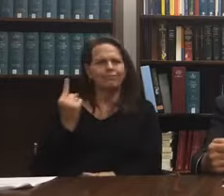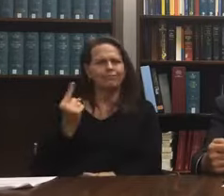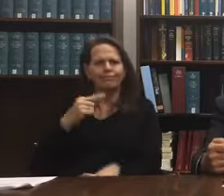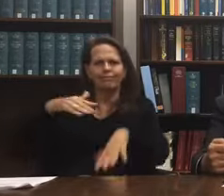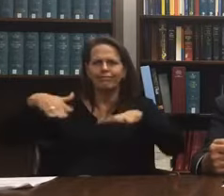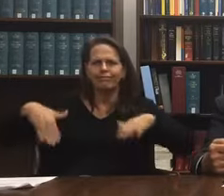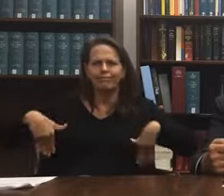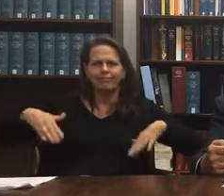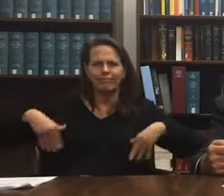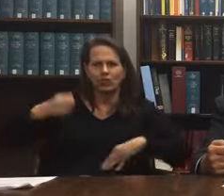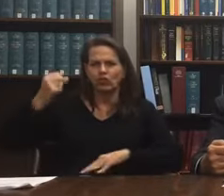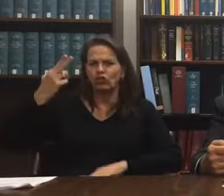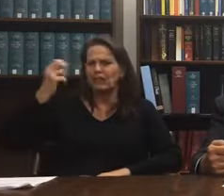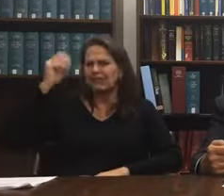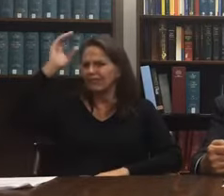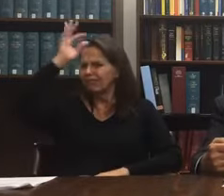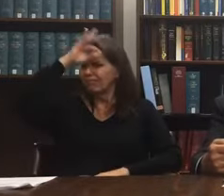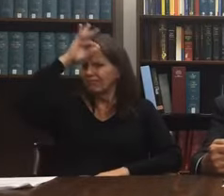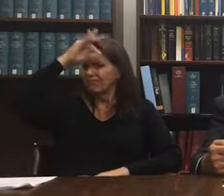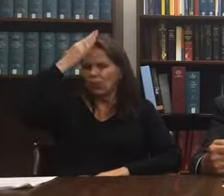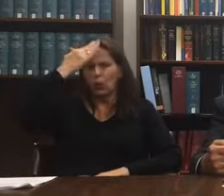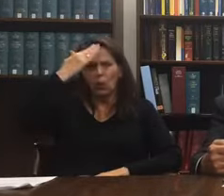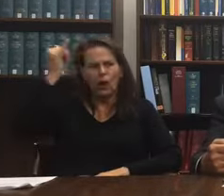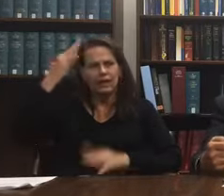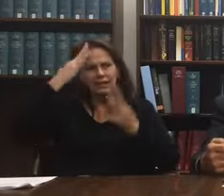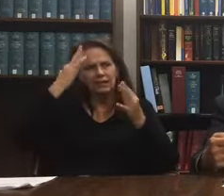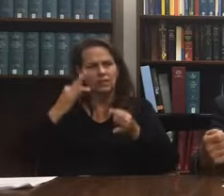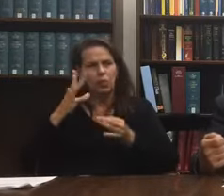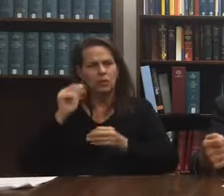doesn't know much about why the decision was made they just handed her to the